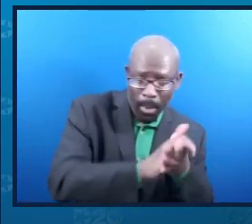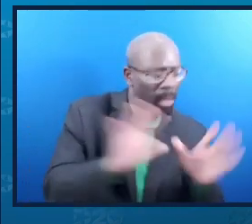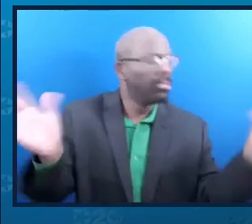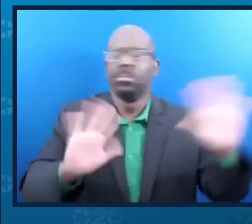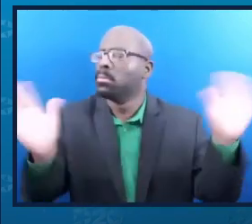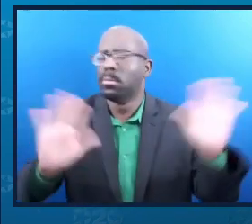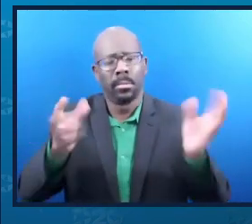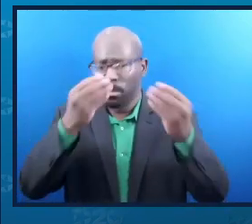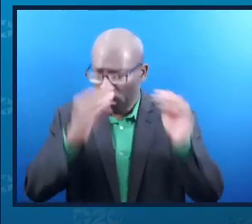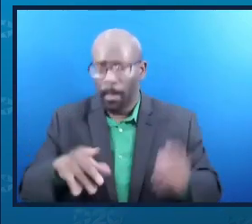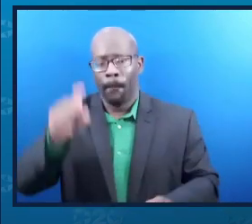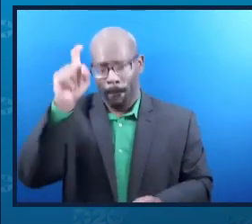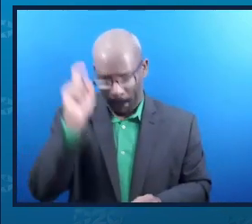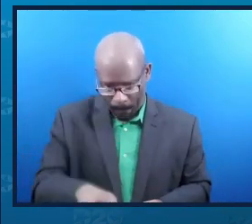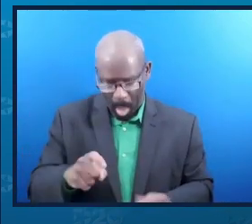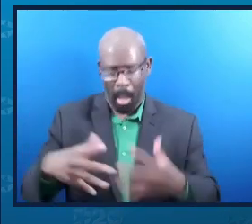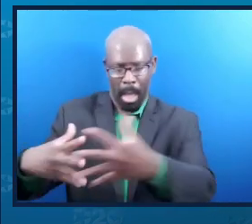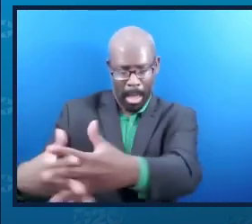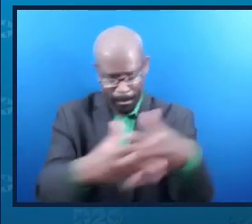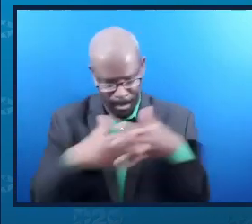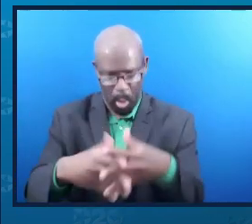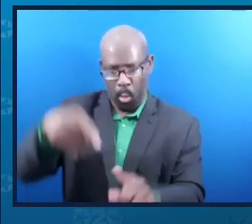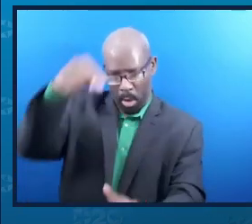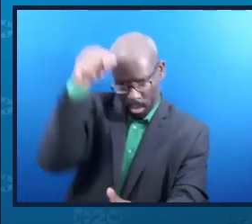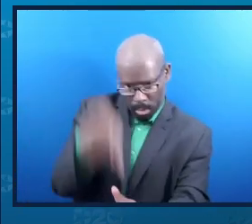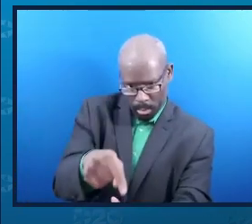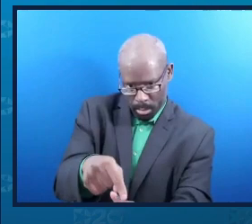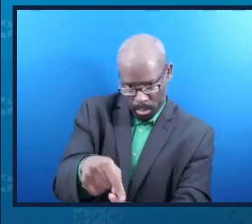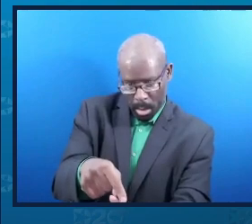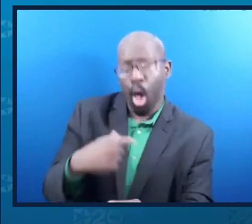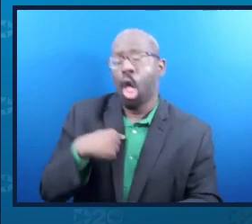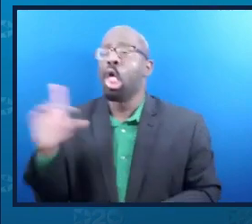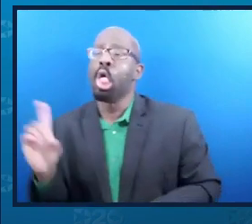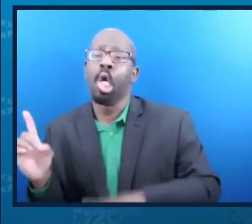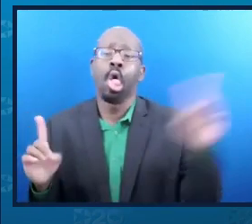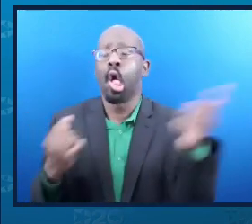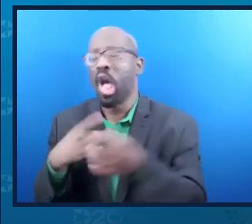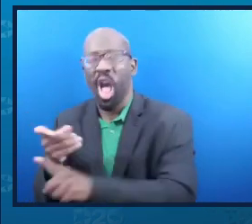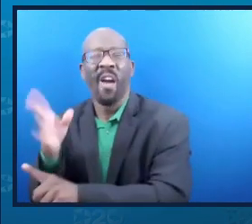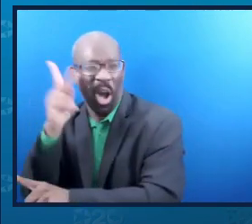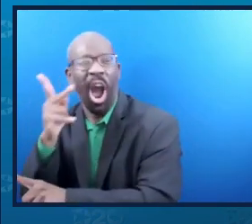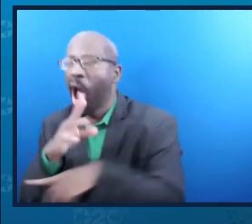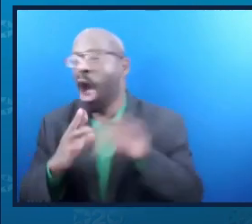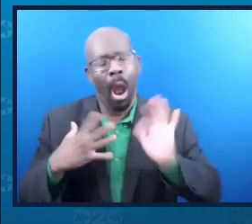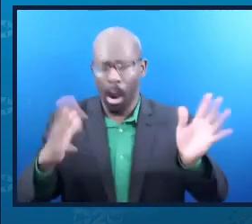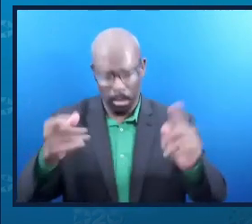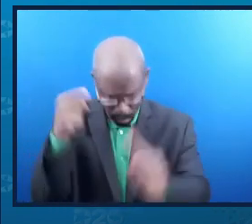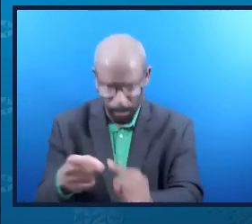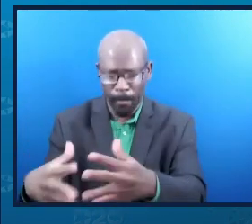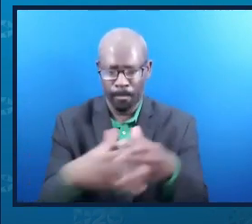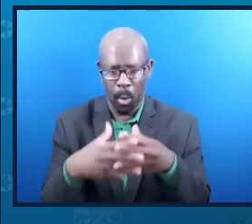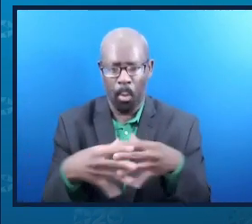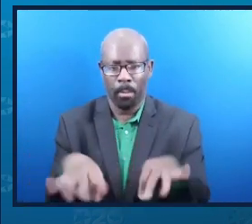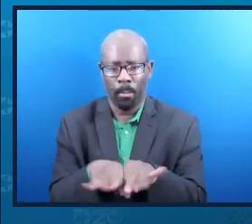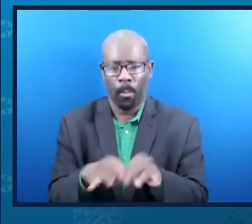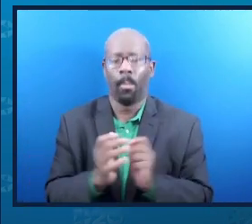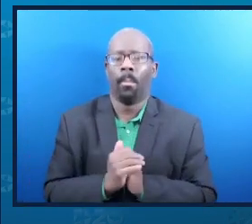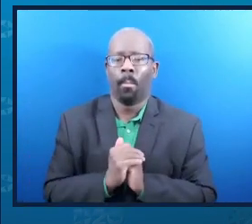PRINCIPLES BUT AT THIS MOMENT, THIS PRESIDENT AND THOSE WITH